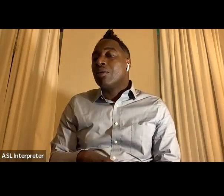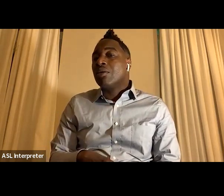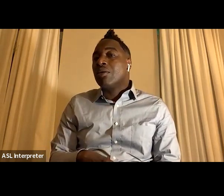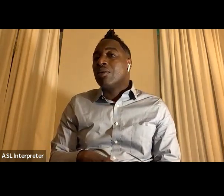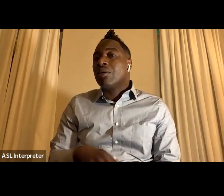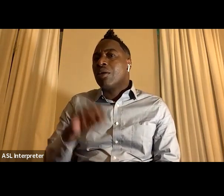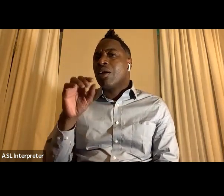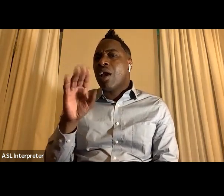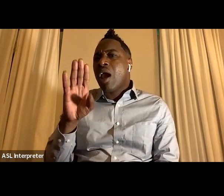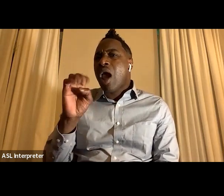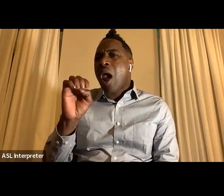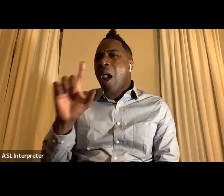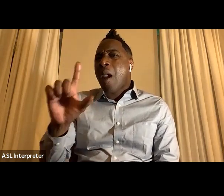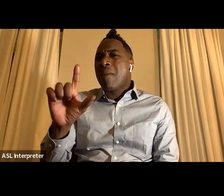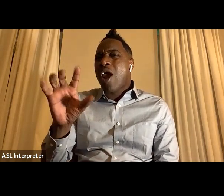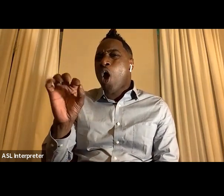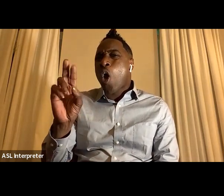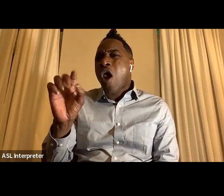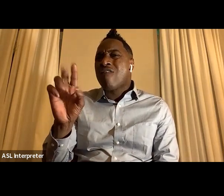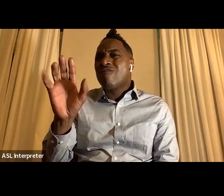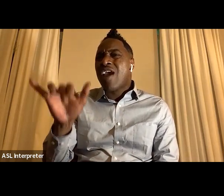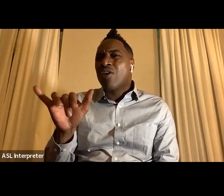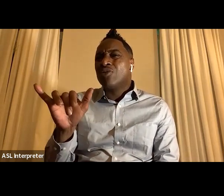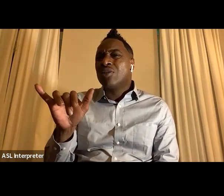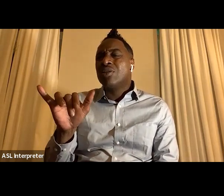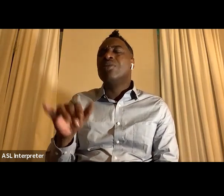that was like into like different creative pockets and outlets.